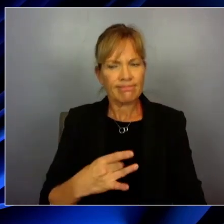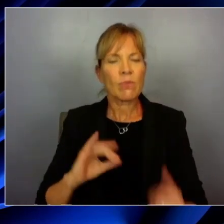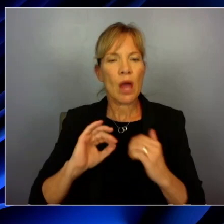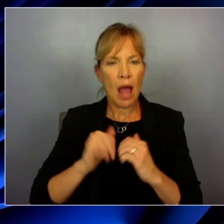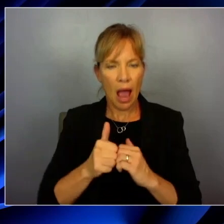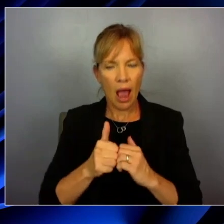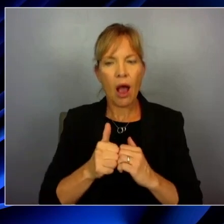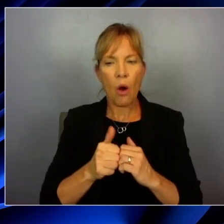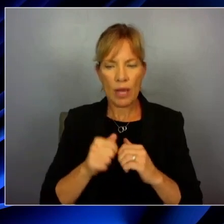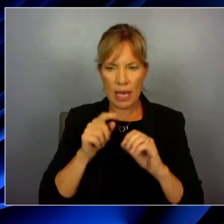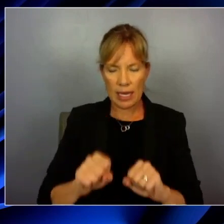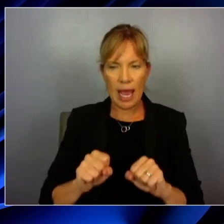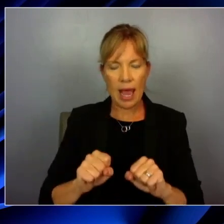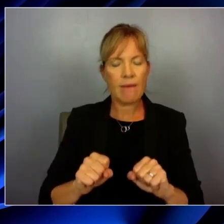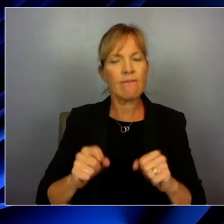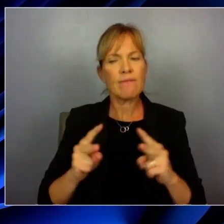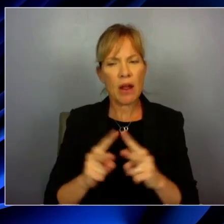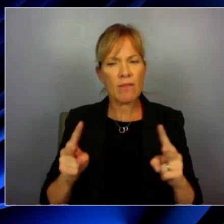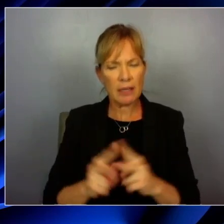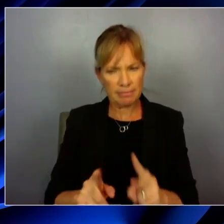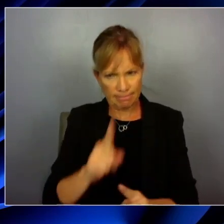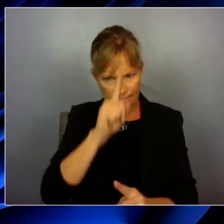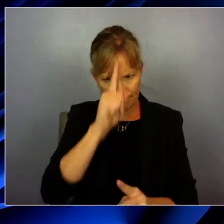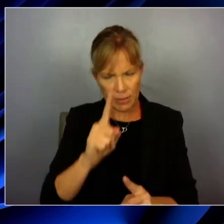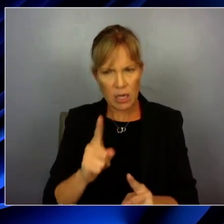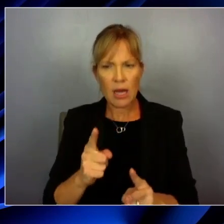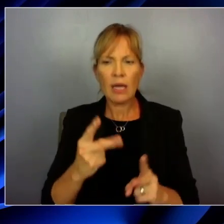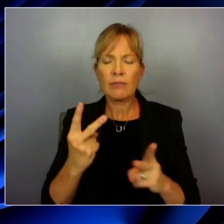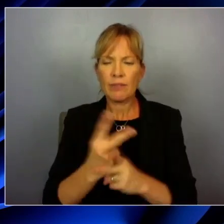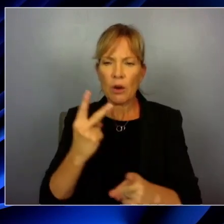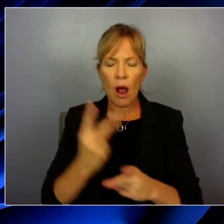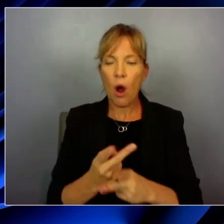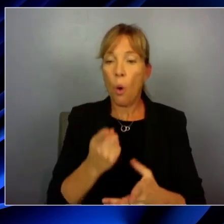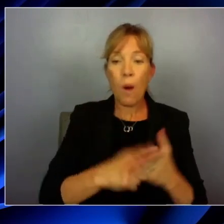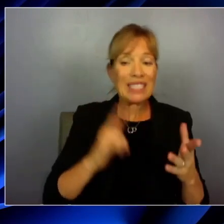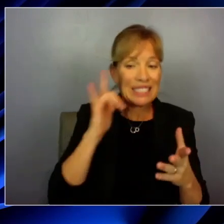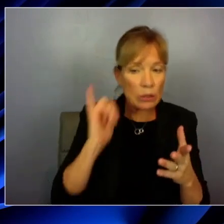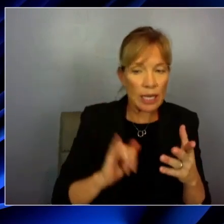able to intelligently determine homophones, right? Like it's versus its you could have.